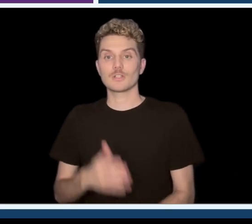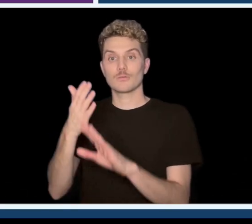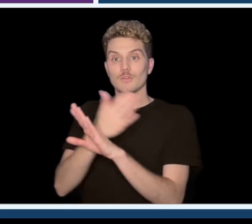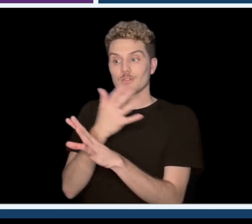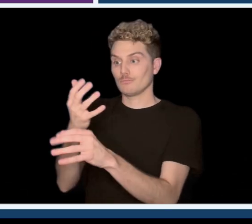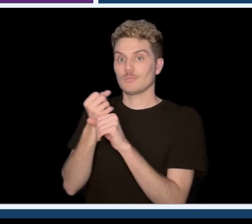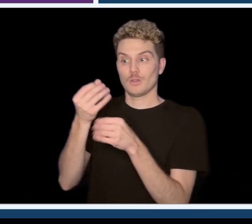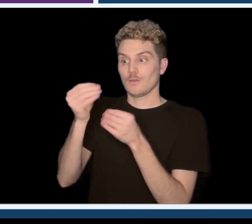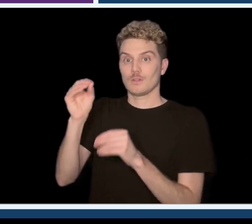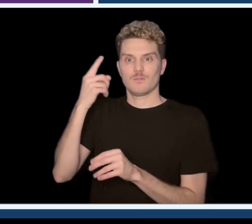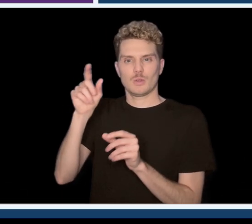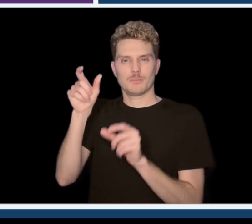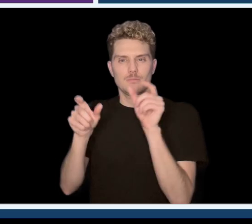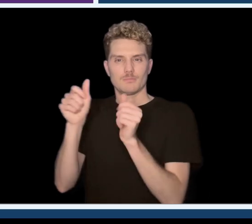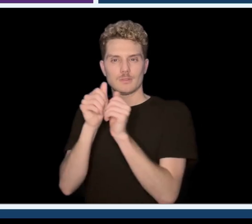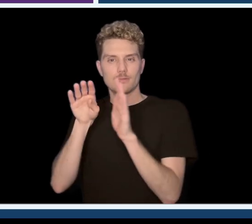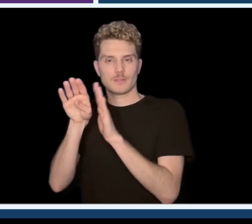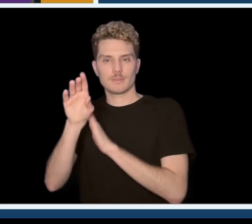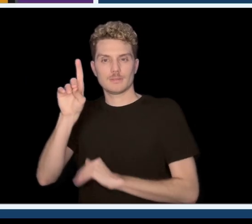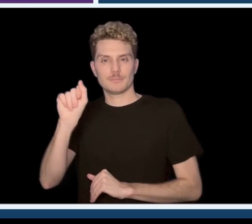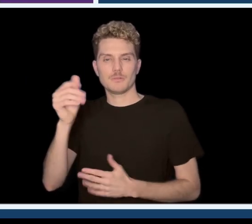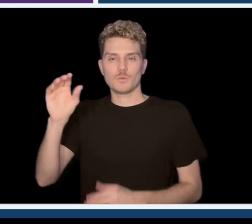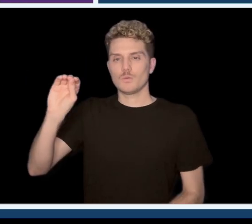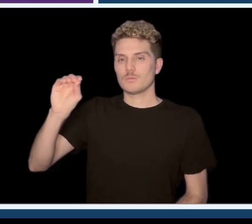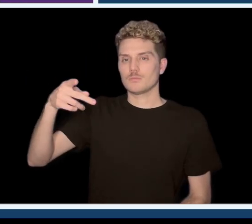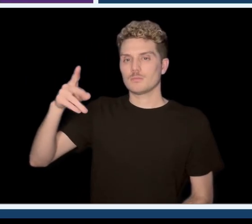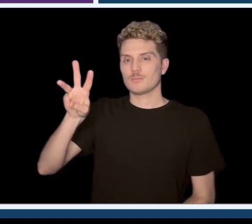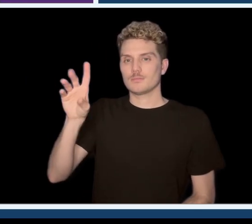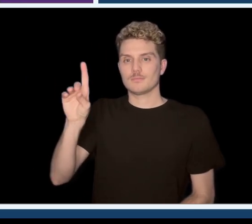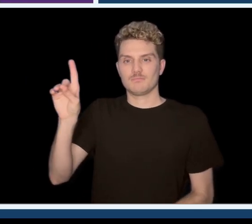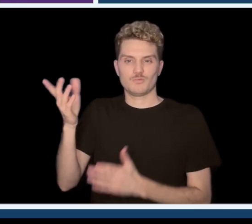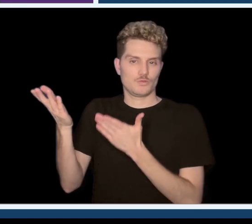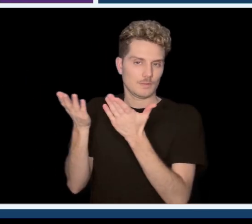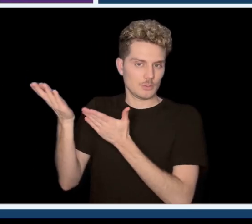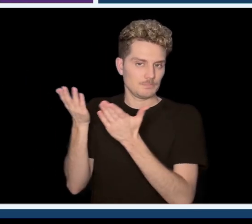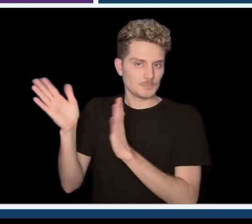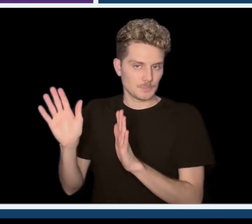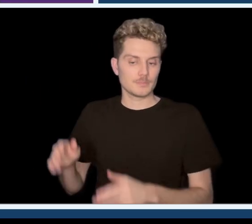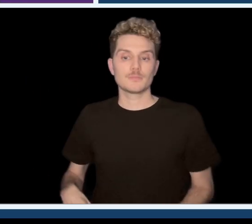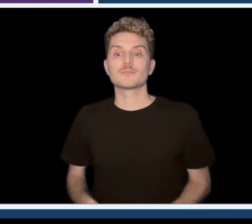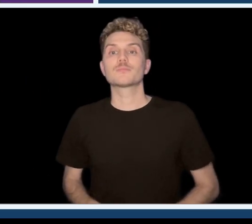Before getting Office for People with Developmental Disabilities or OPWDD services